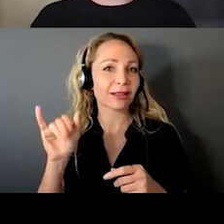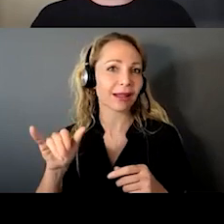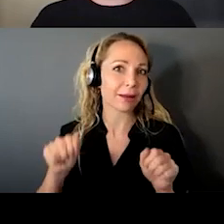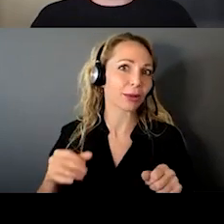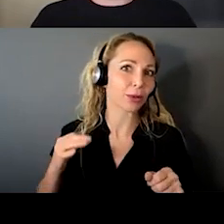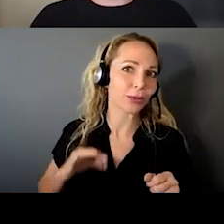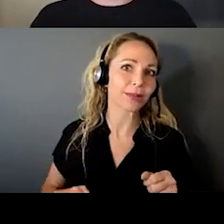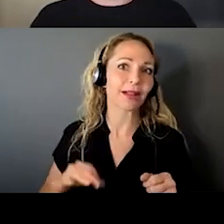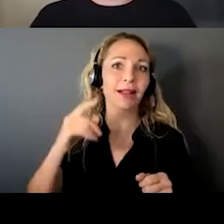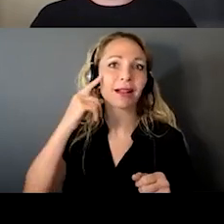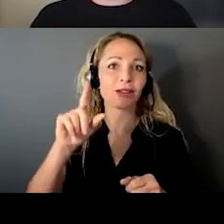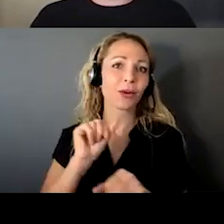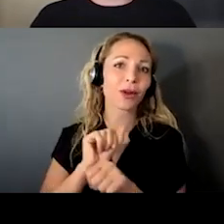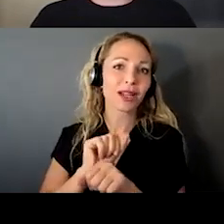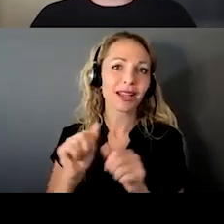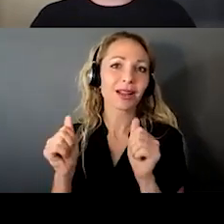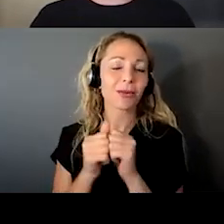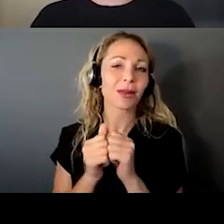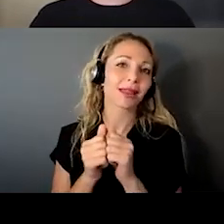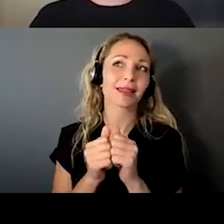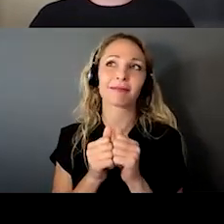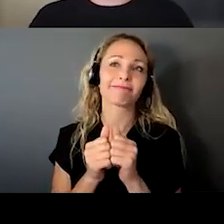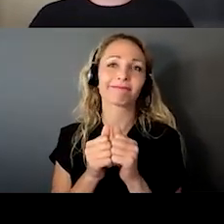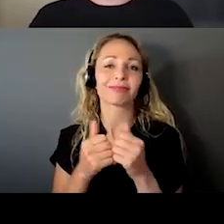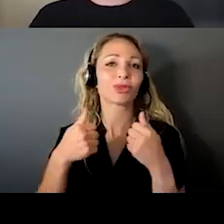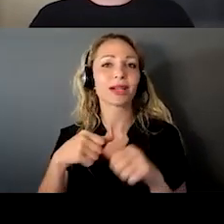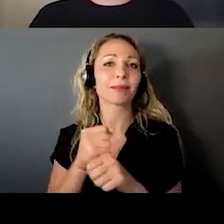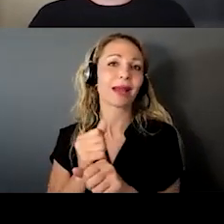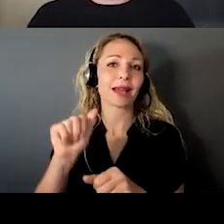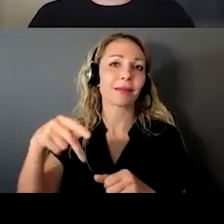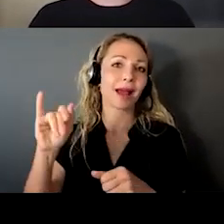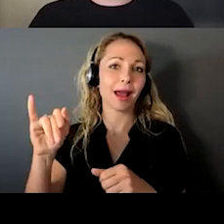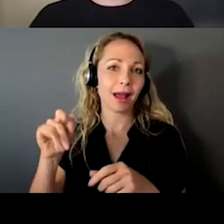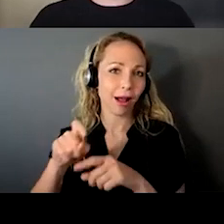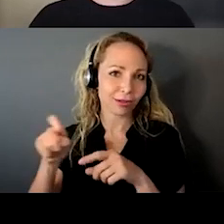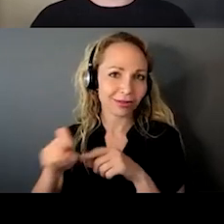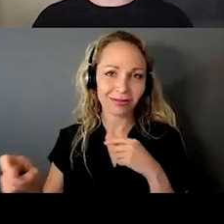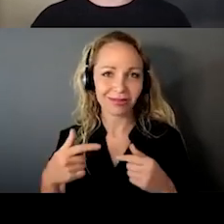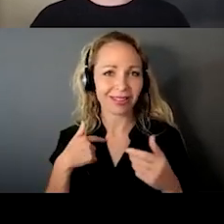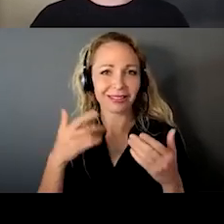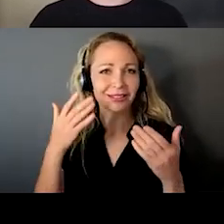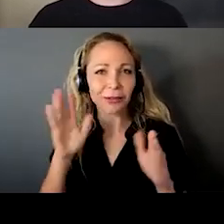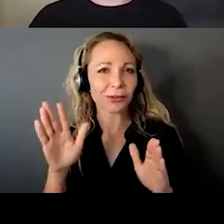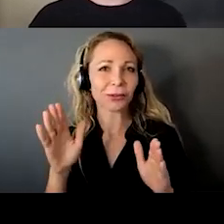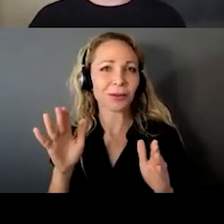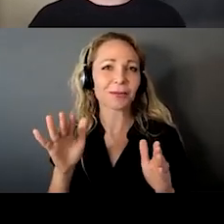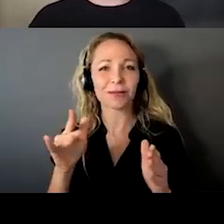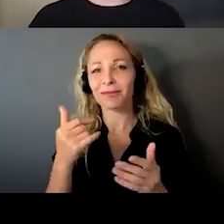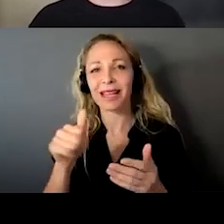TRYING TO MAKE API CALLS. I DON'T KNOW A SPECIFIC ONE OFFHAND UNFORTUNATELY, I